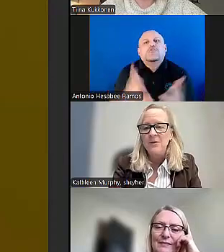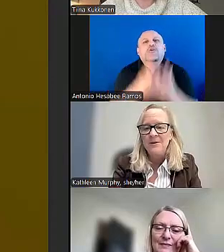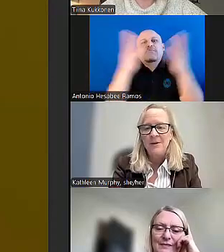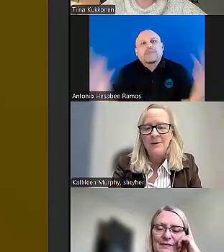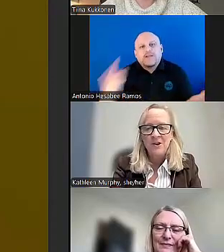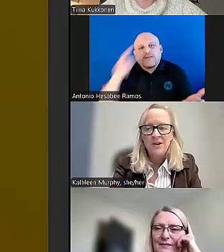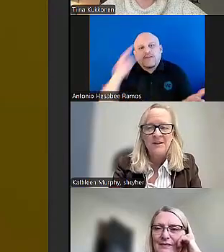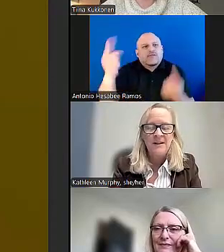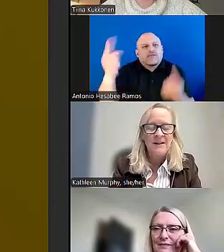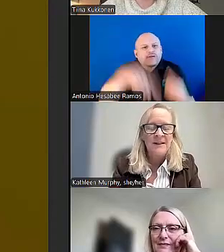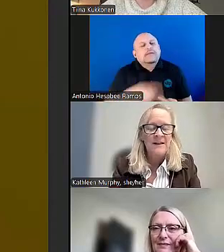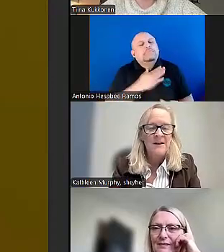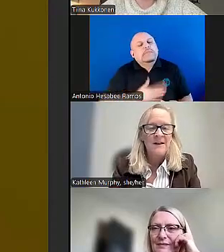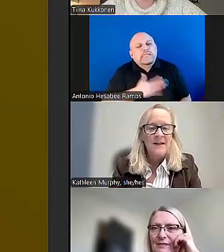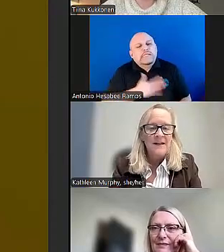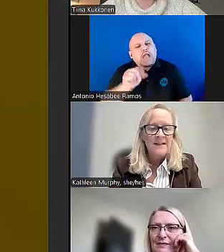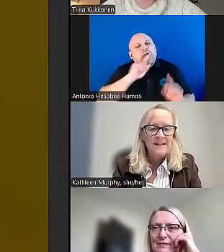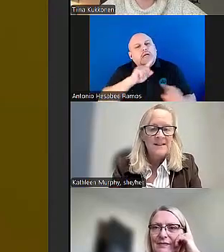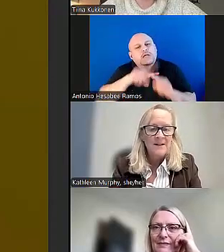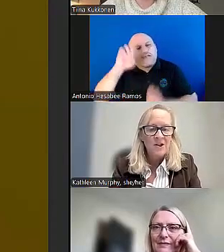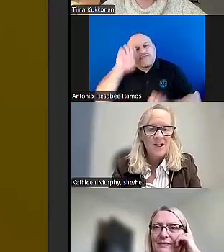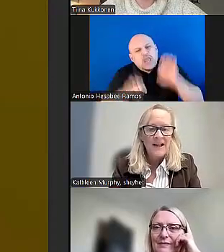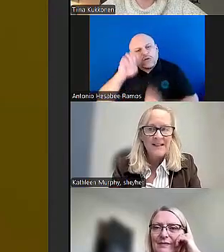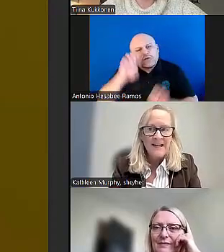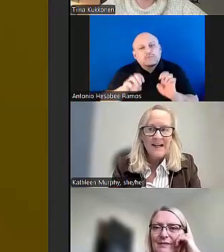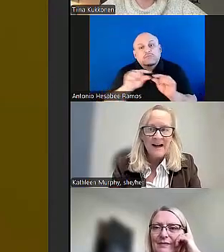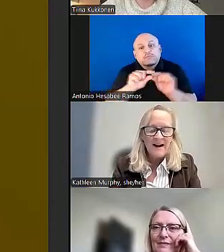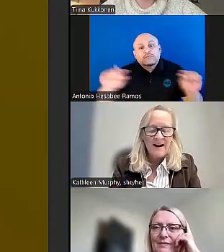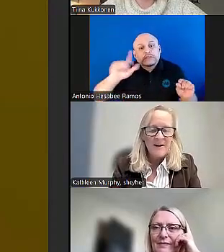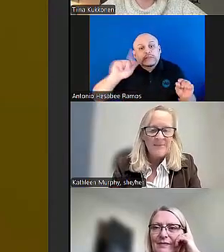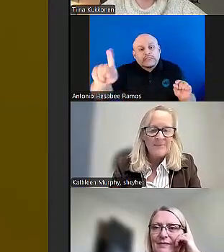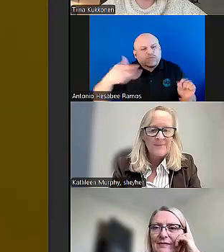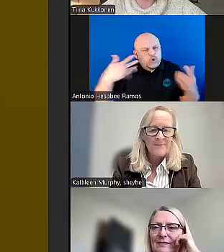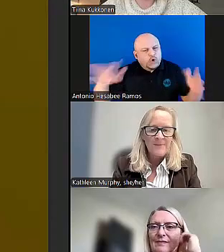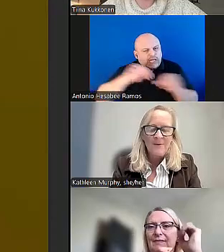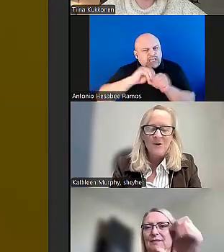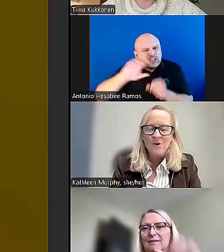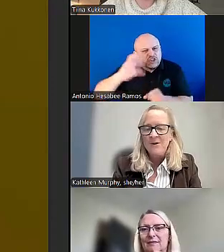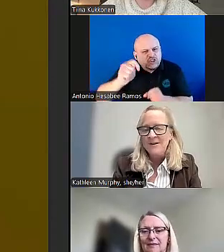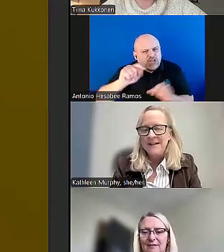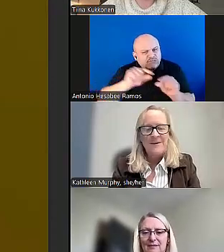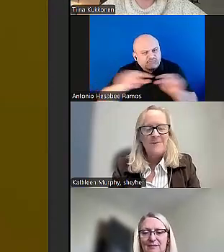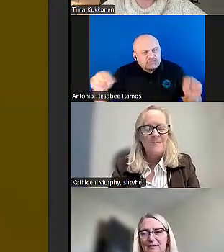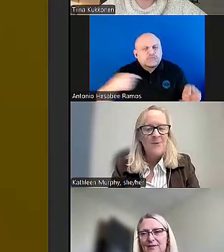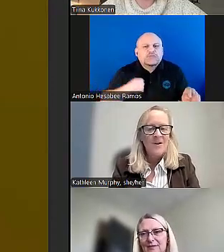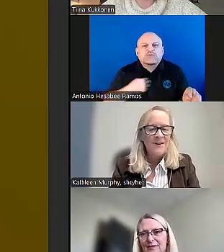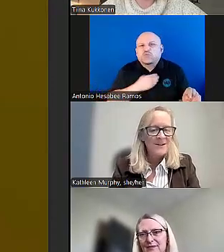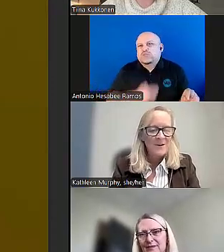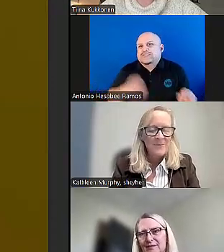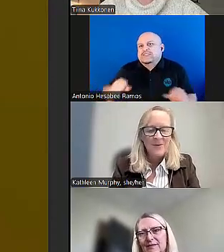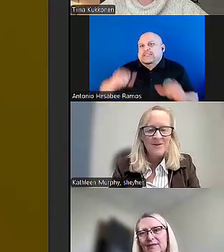the evaluation. The link there is in the chat. I wish we could stay more and talk more about